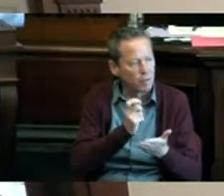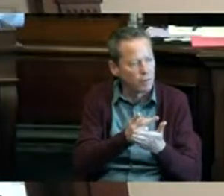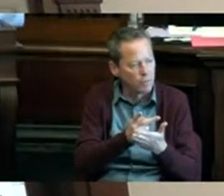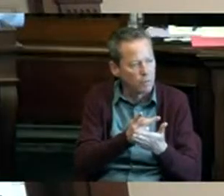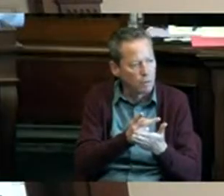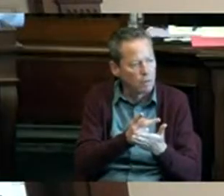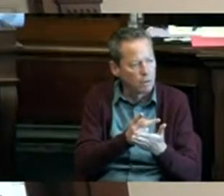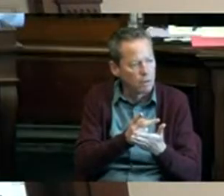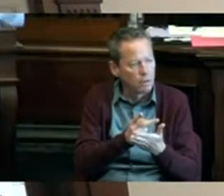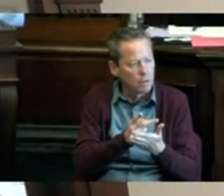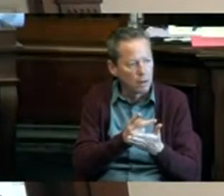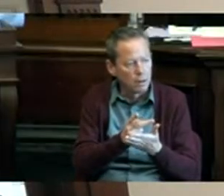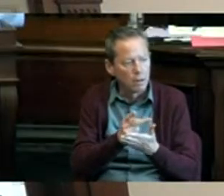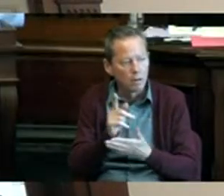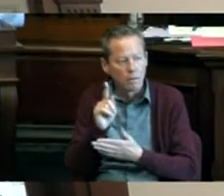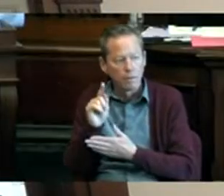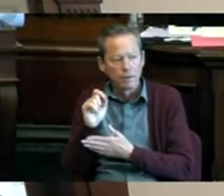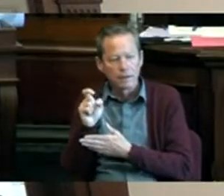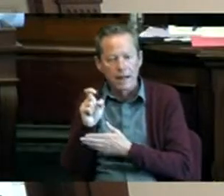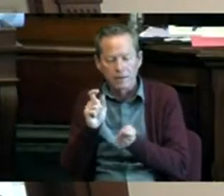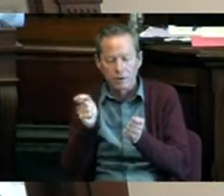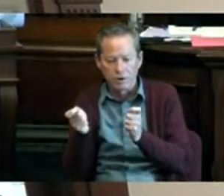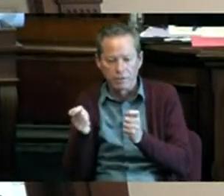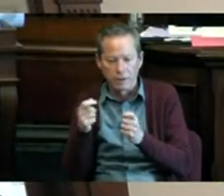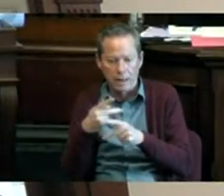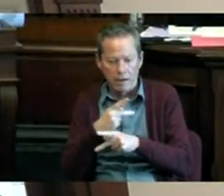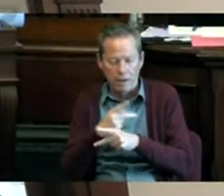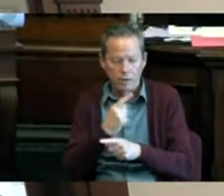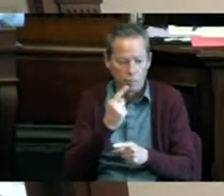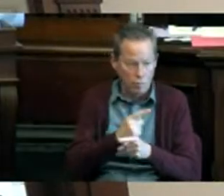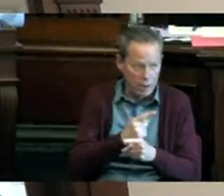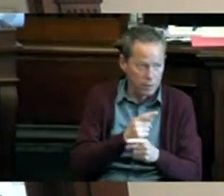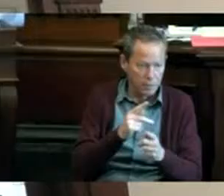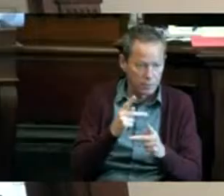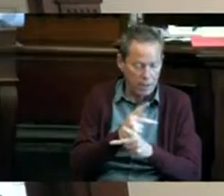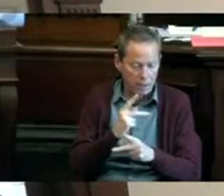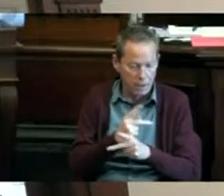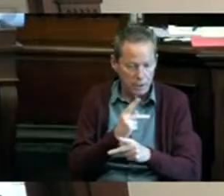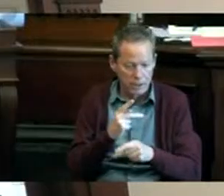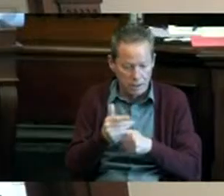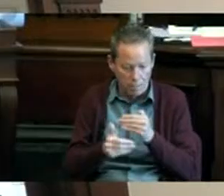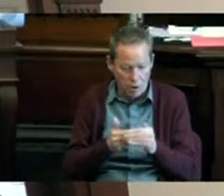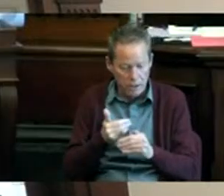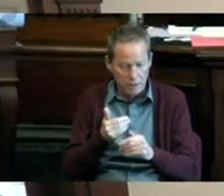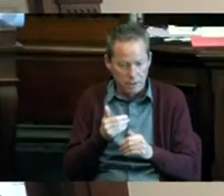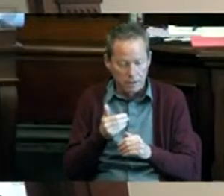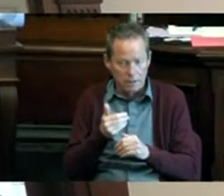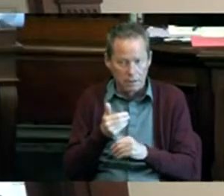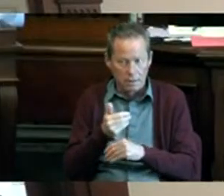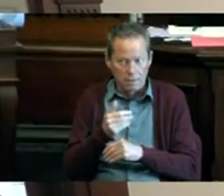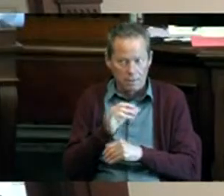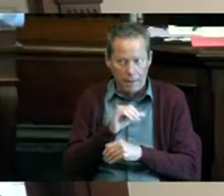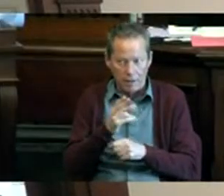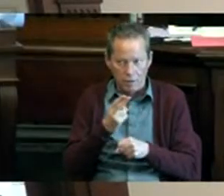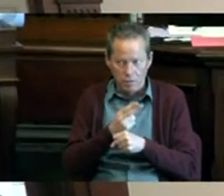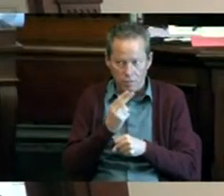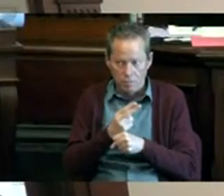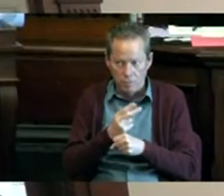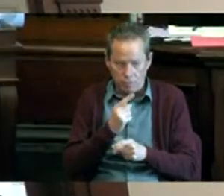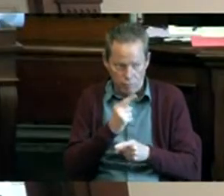properties. But you but you said that you submitted something to the state for approval for the state. Correct. The tax shift